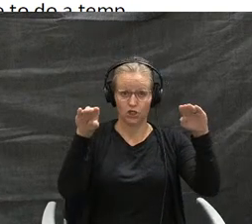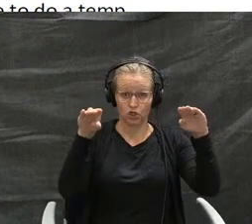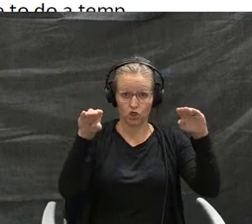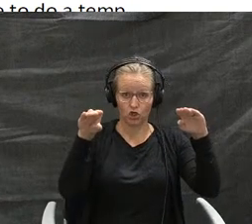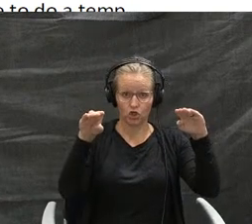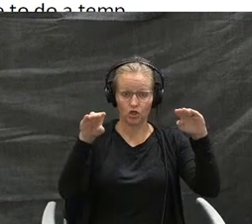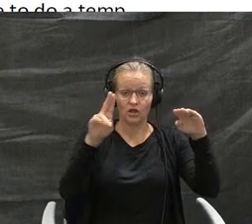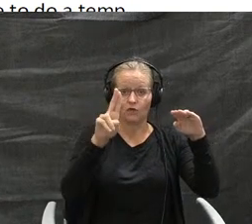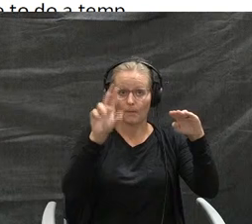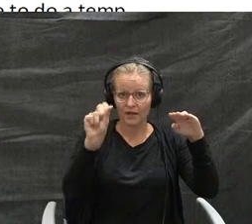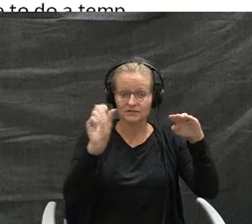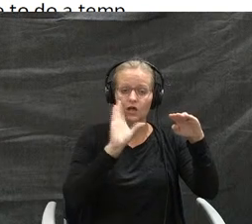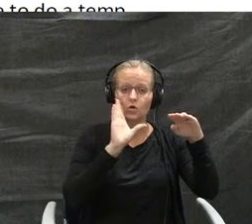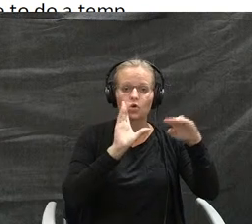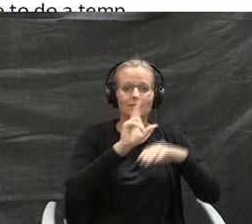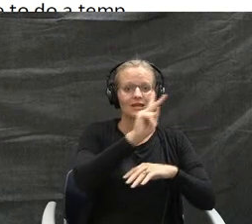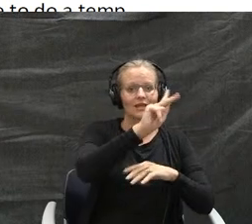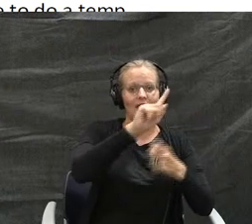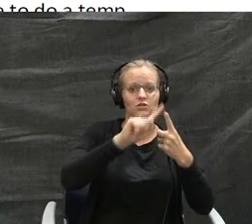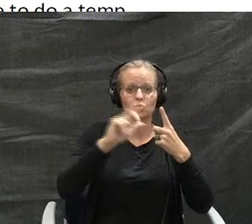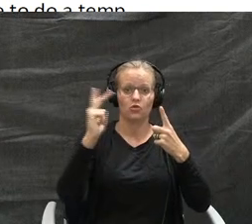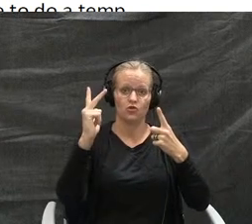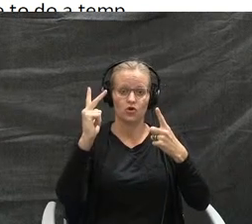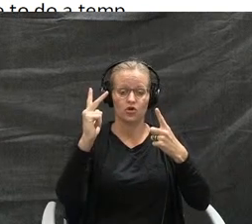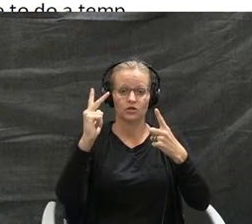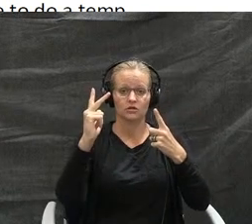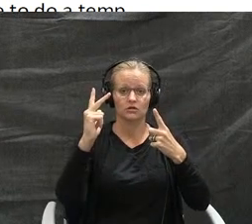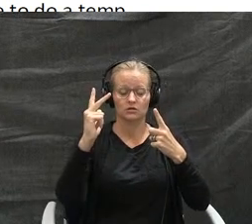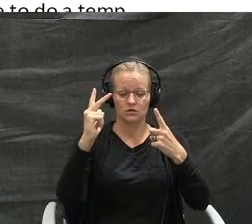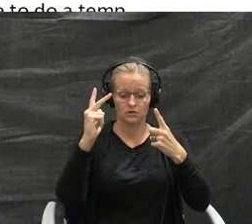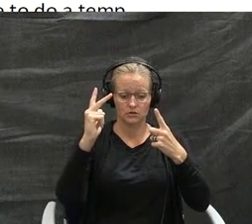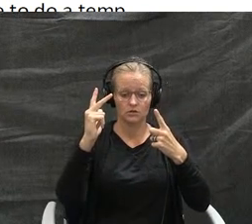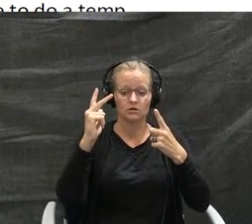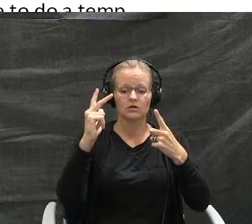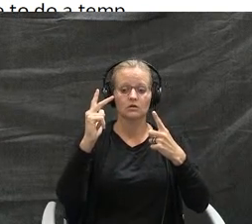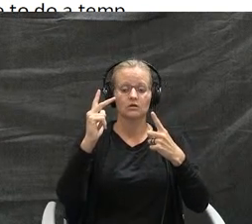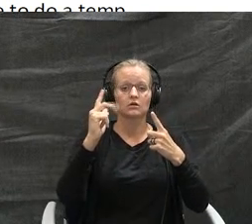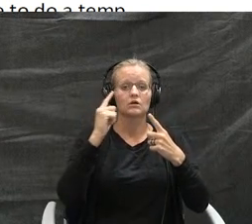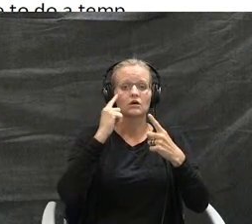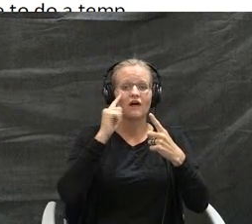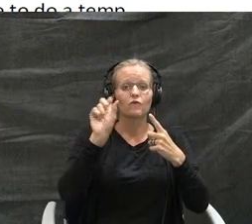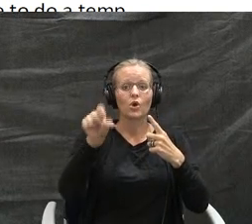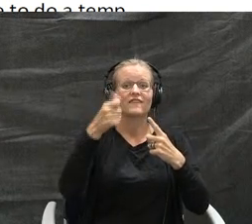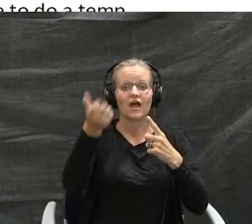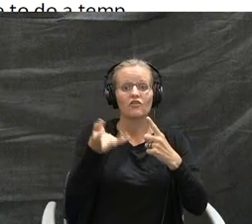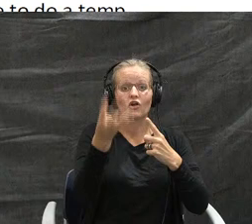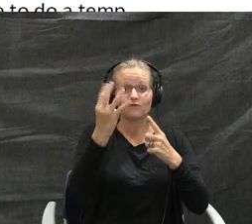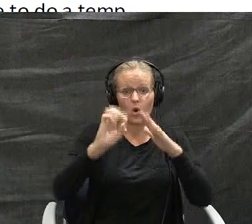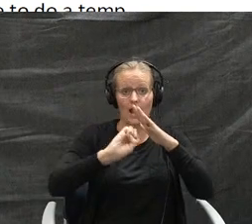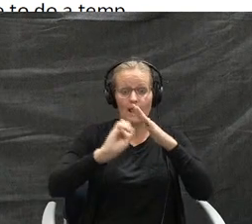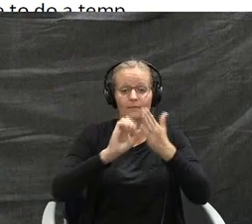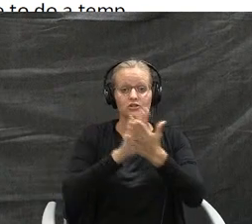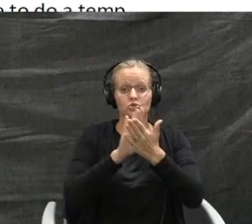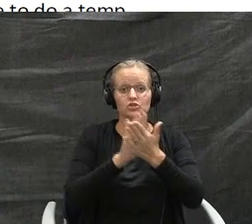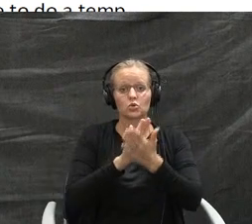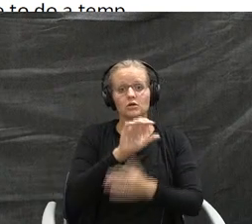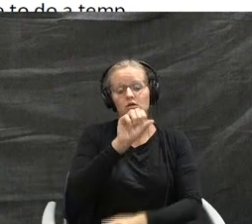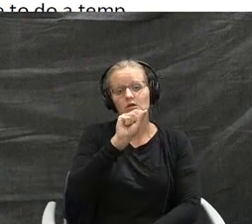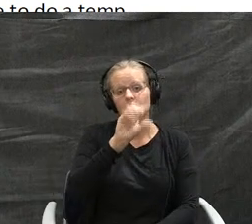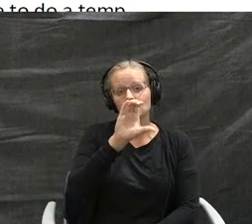for the other four elementary schools. So scenic Heights, Grove Land, clear Springs, an minnewashta will be at that